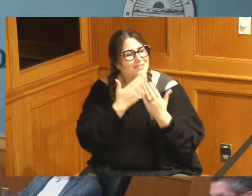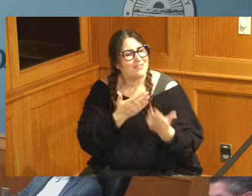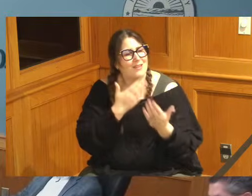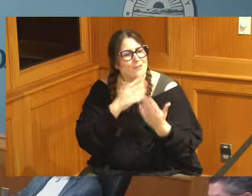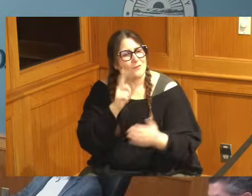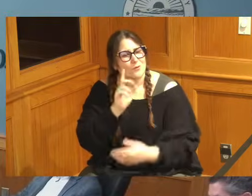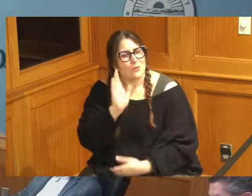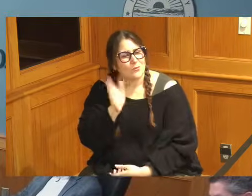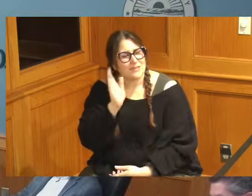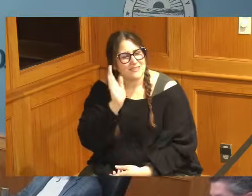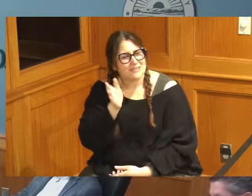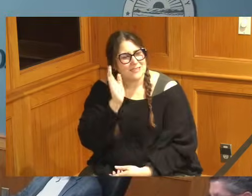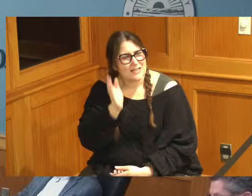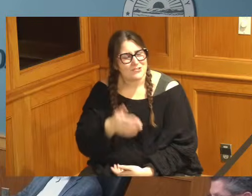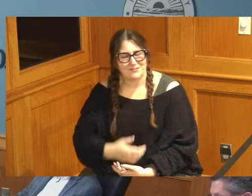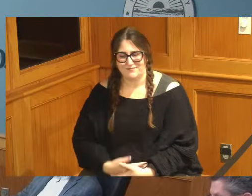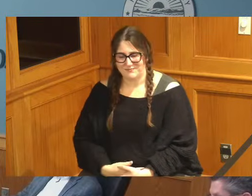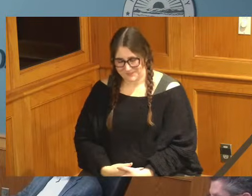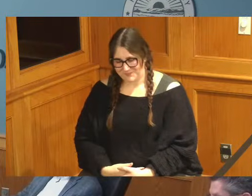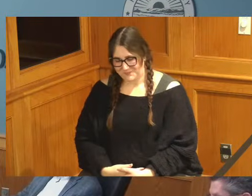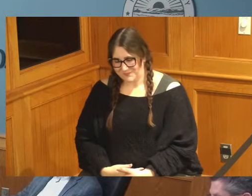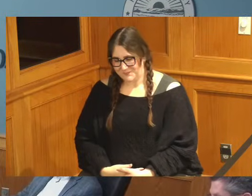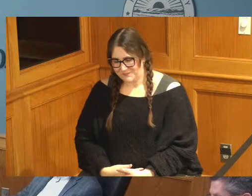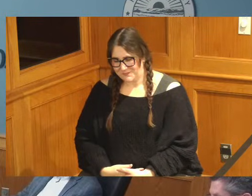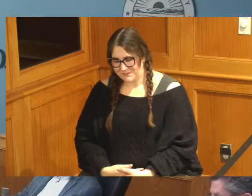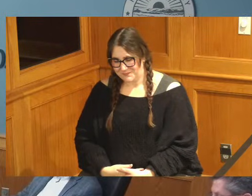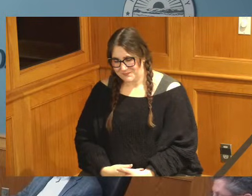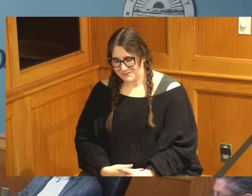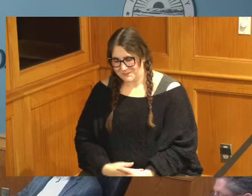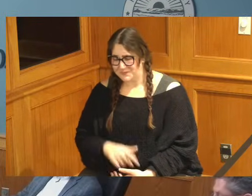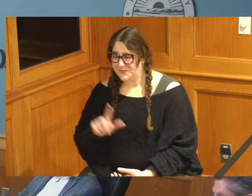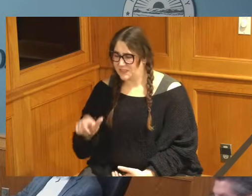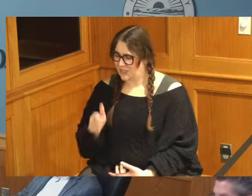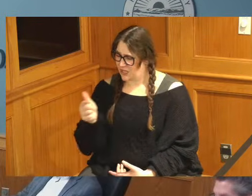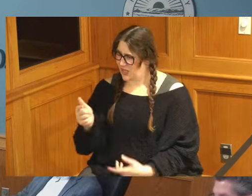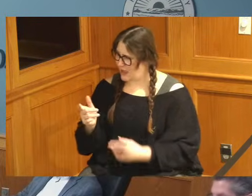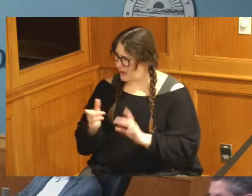thank you for your presentation. Uh, Commissioner Driehaus, do you have any comments or questions?